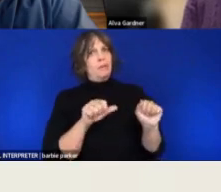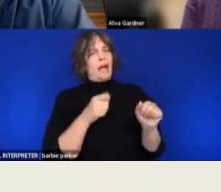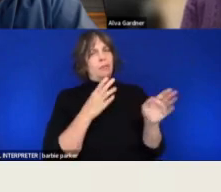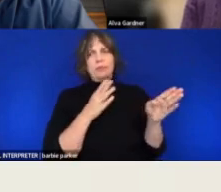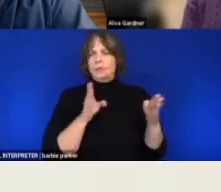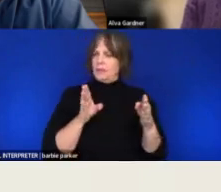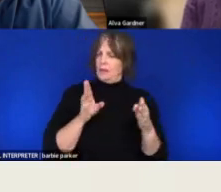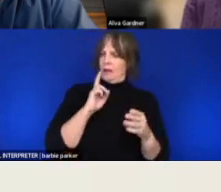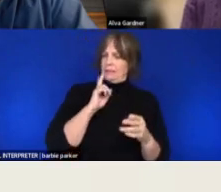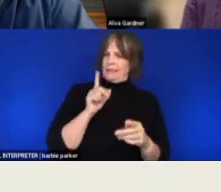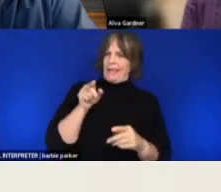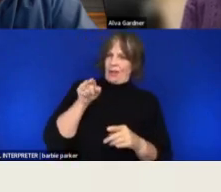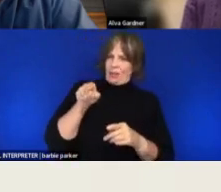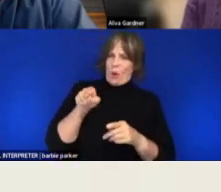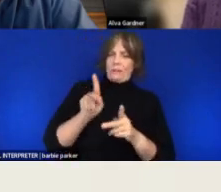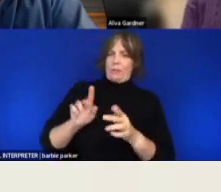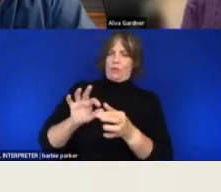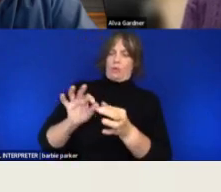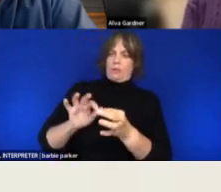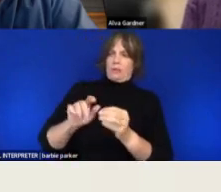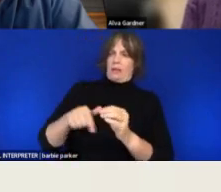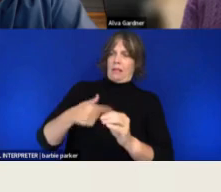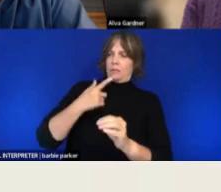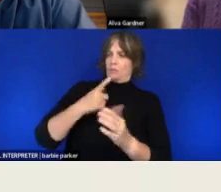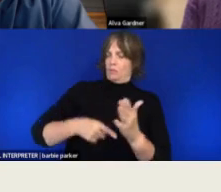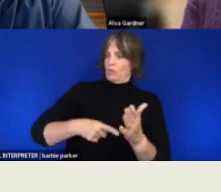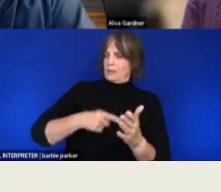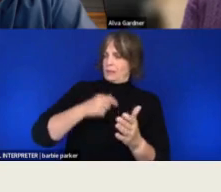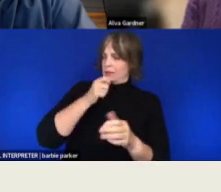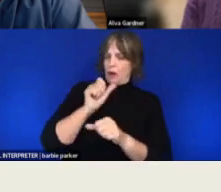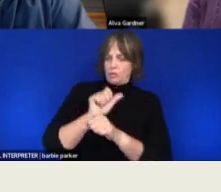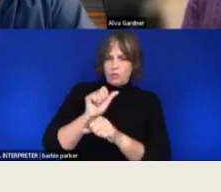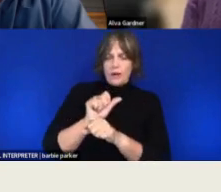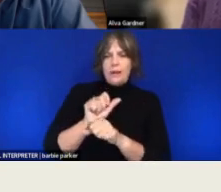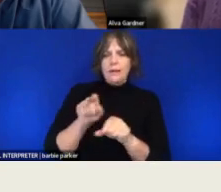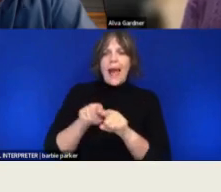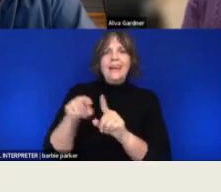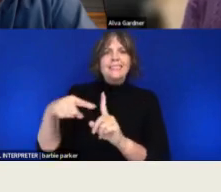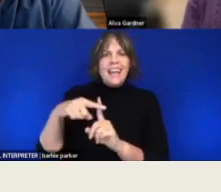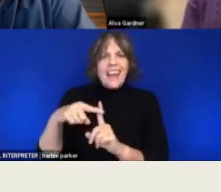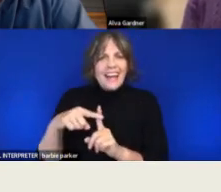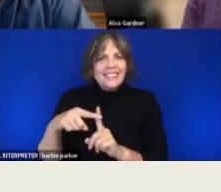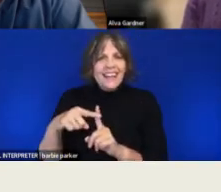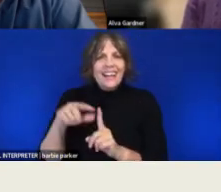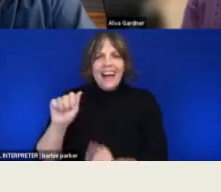asset, instead of the broken view or the squeaky wheel